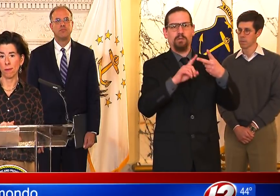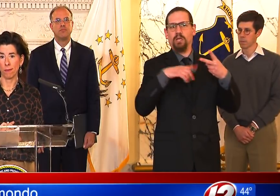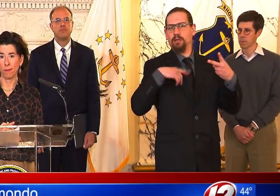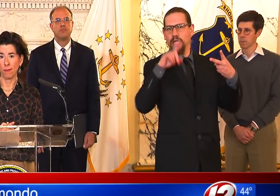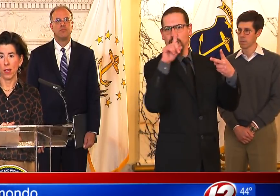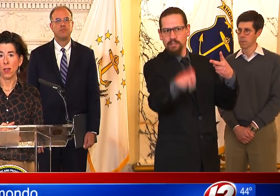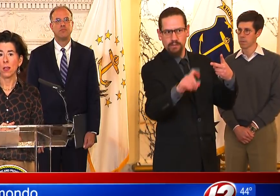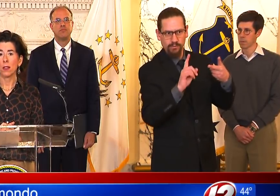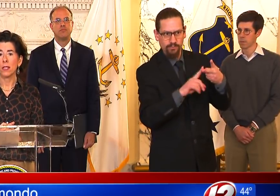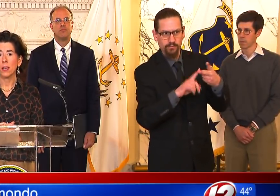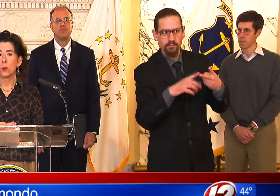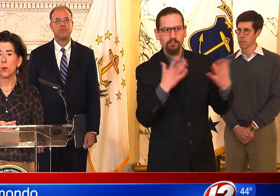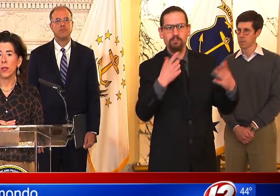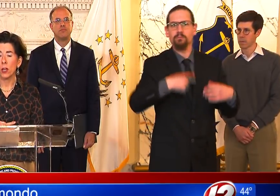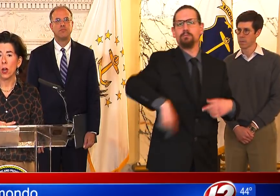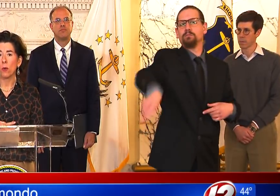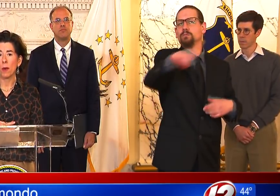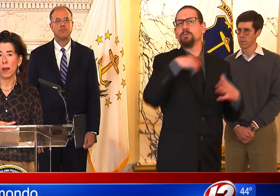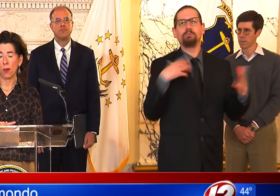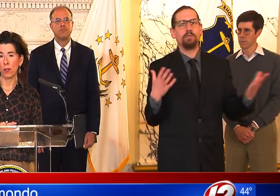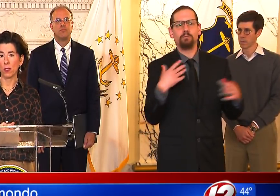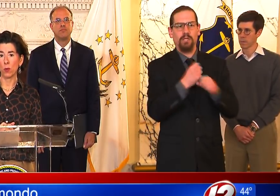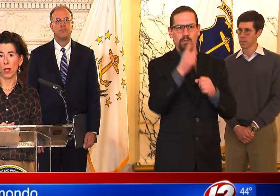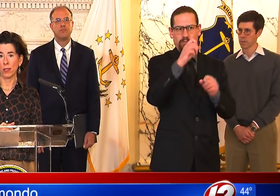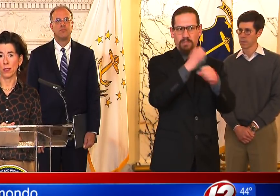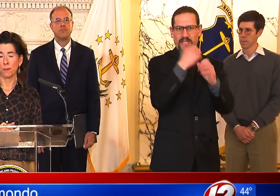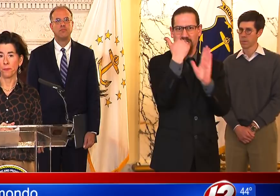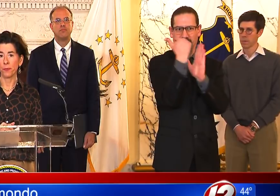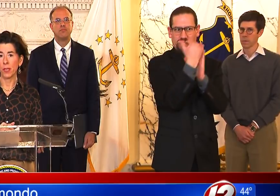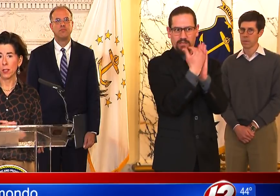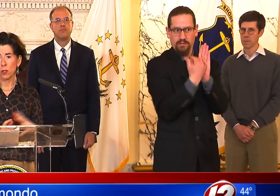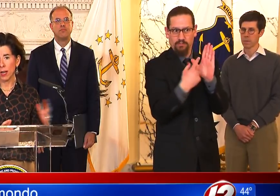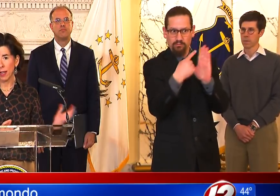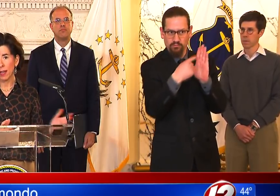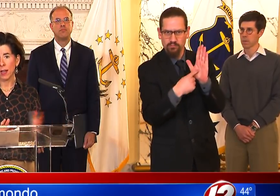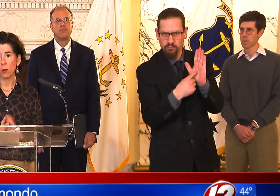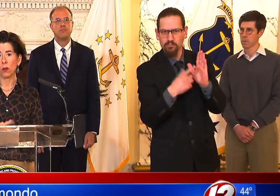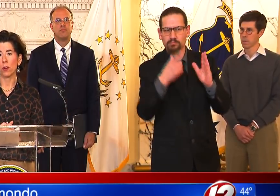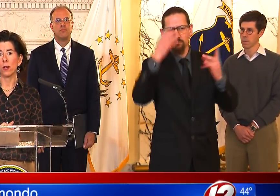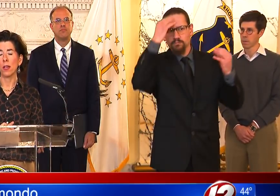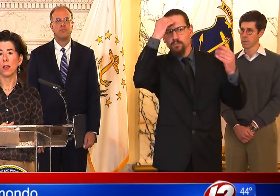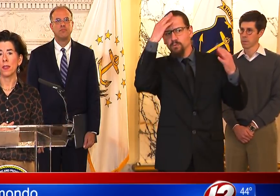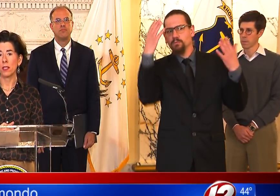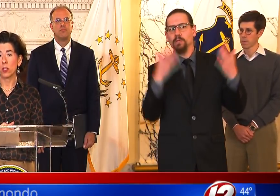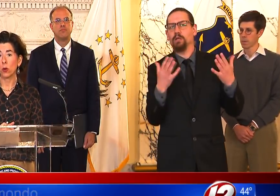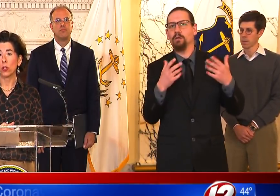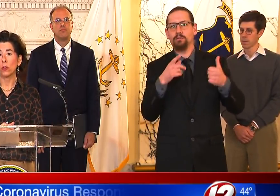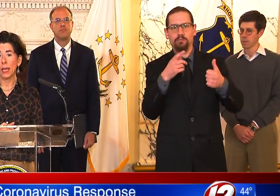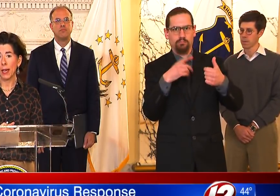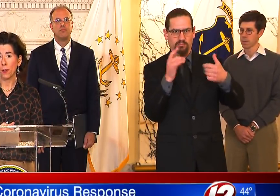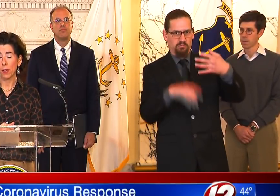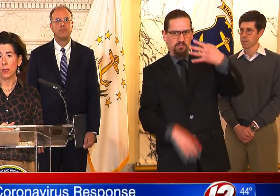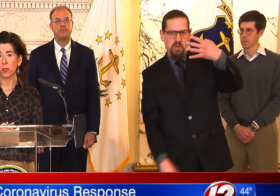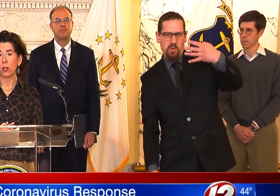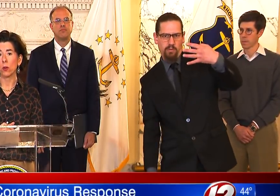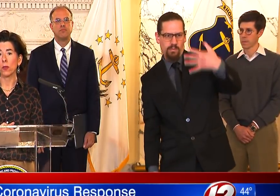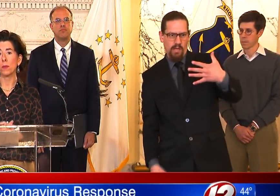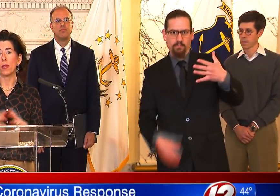PEOPLE WHO YOU ARE GOING TO LIMIT YOUR INTERACTIONS TO IN THE WEEK AHEAD. WRITE IT DOWN. HERE'S WHAT WE KNOW ABOUT HOW